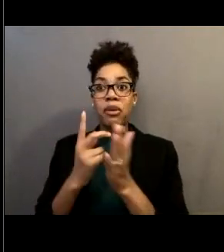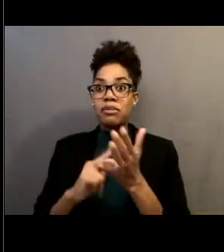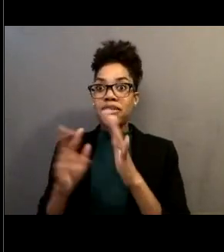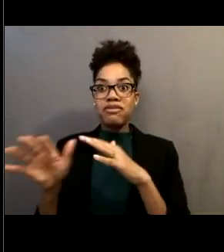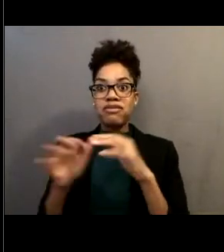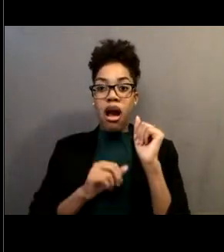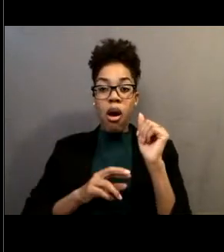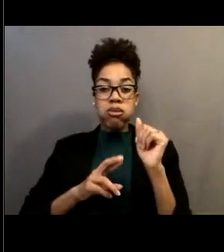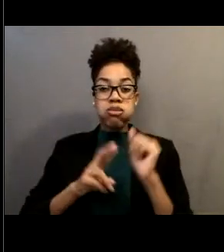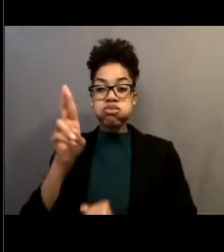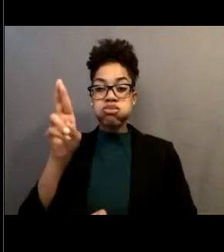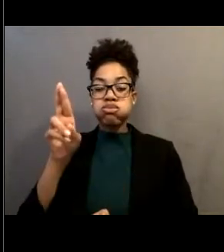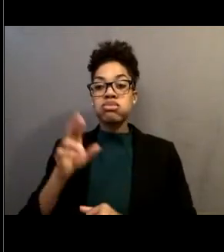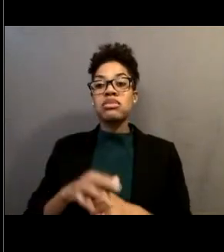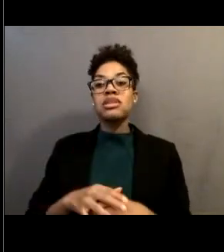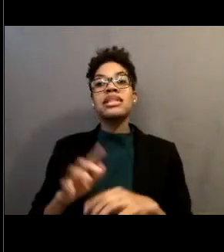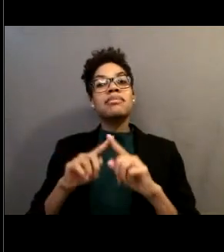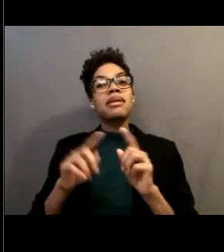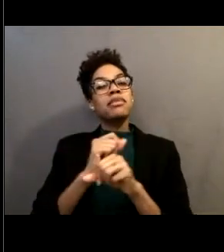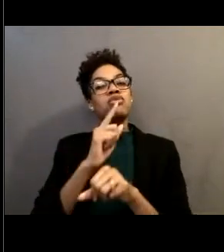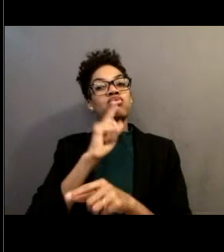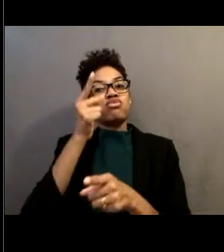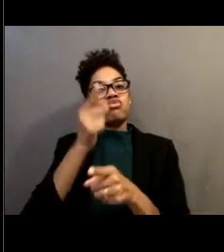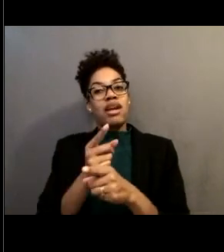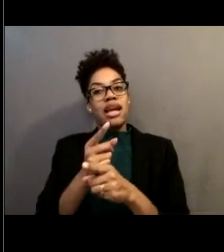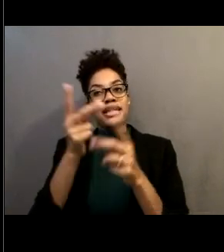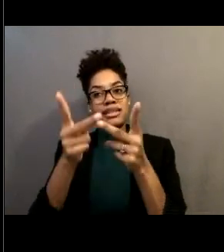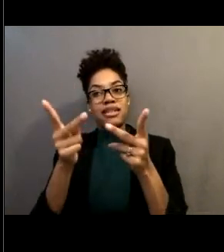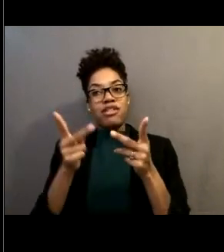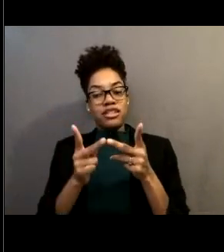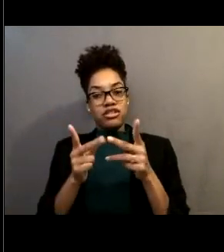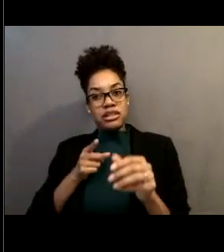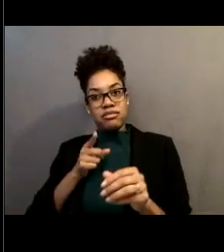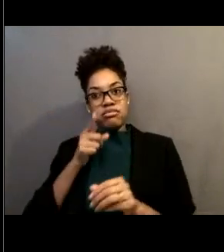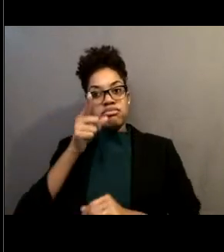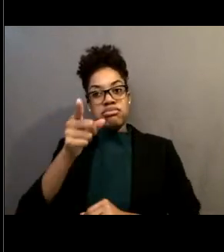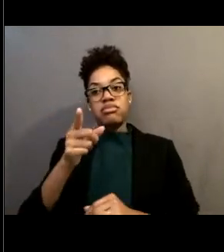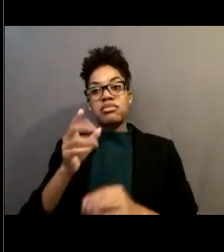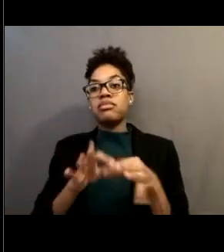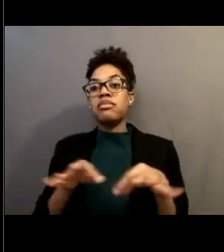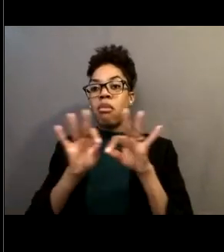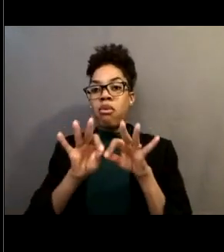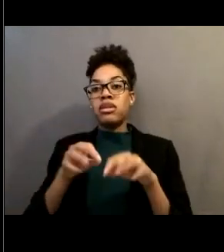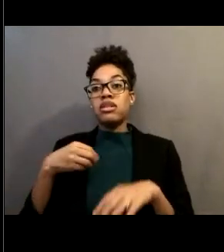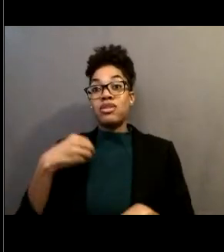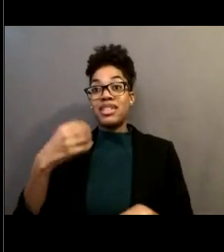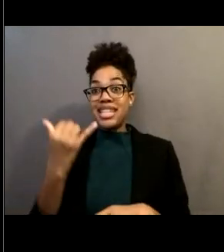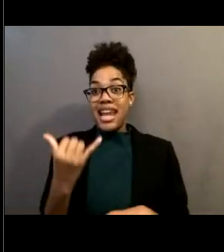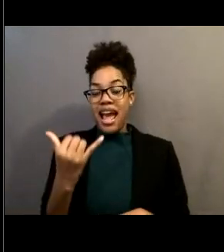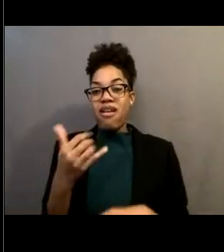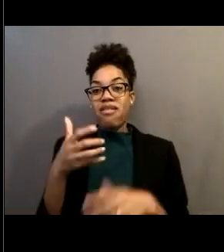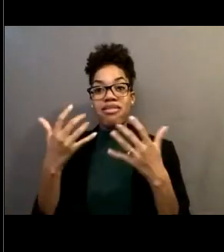in the right orbit and the right direction. So that's what the rocket does. It gives you the ride. And so that's what this is, what we're seeing here.